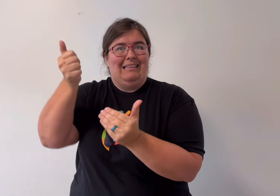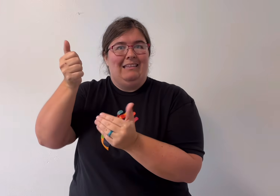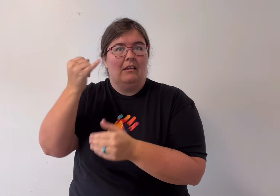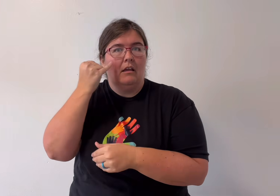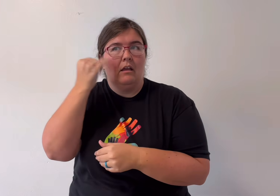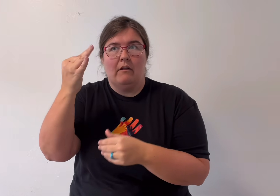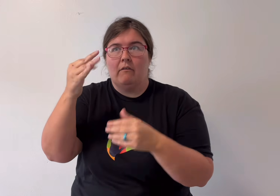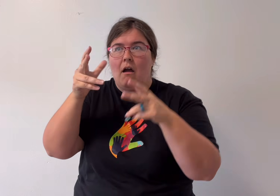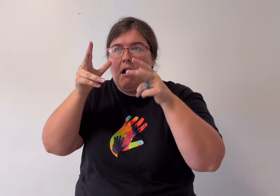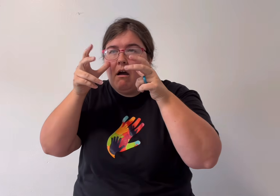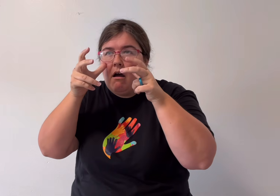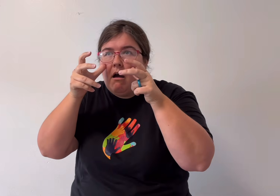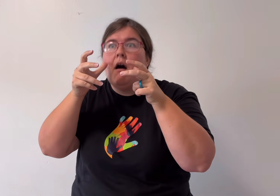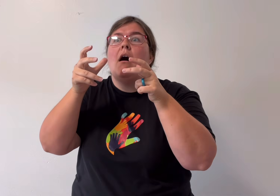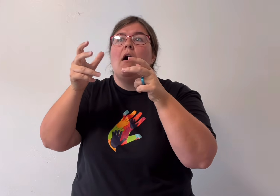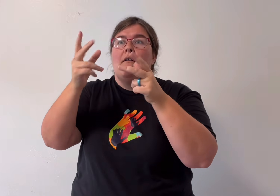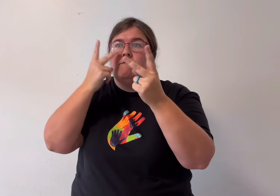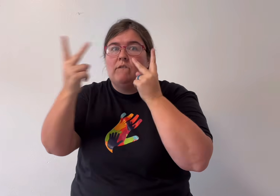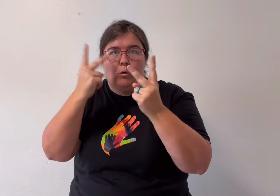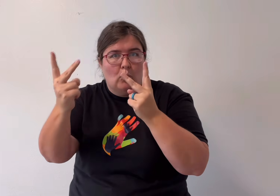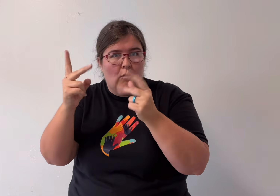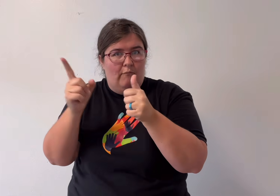it's probably better for them to understand visually first.